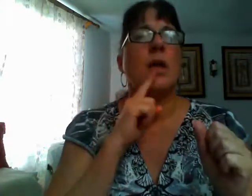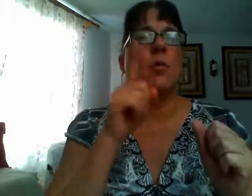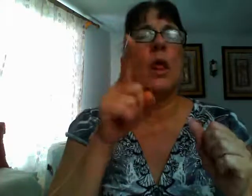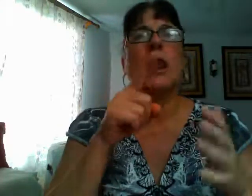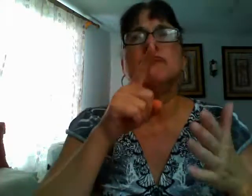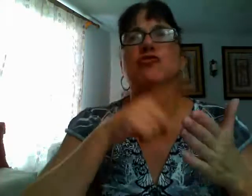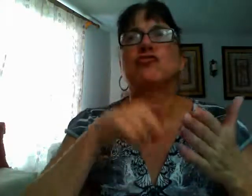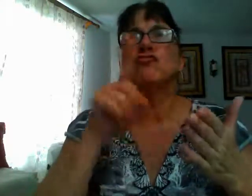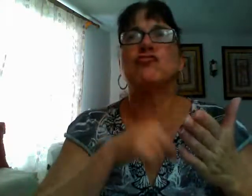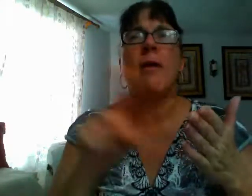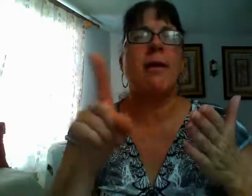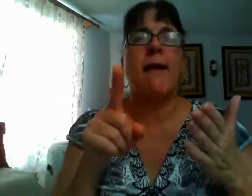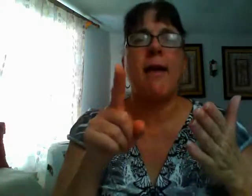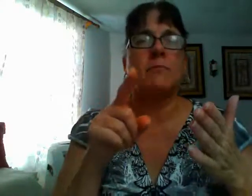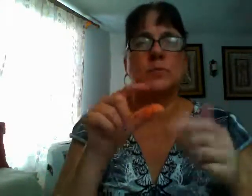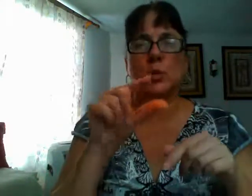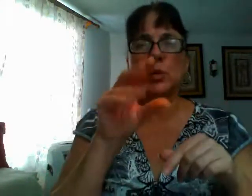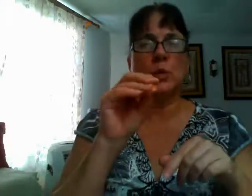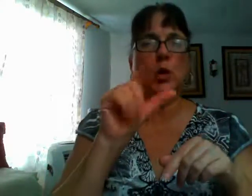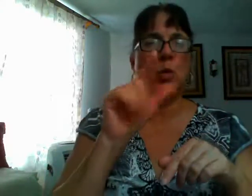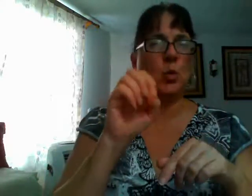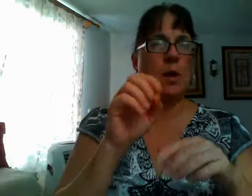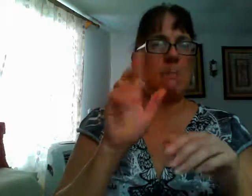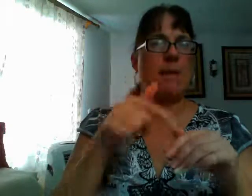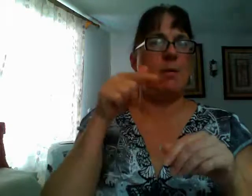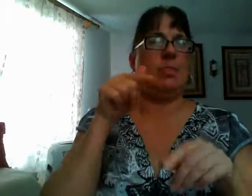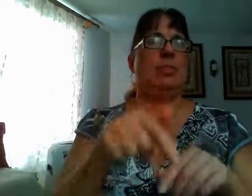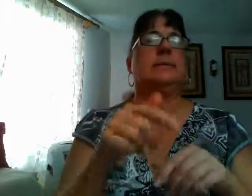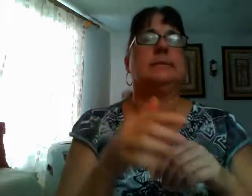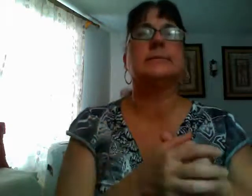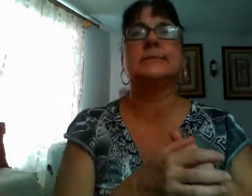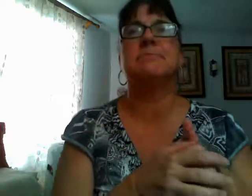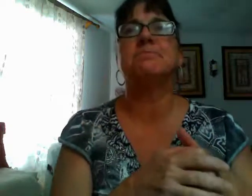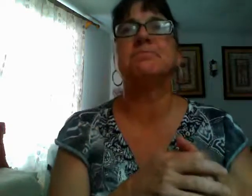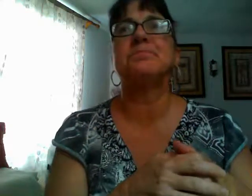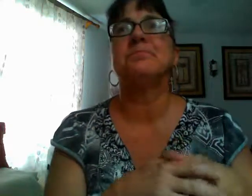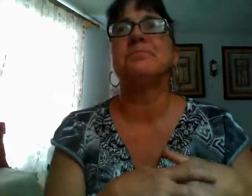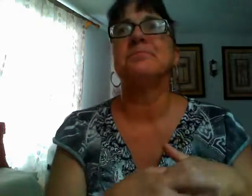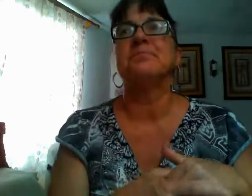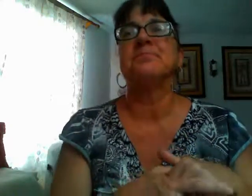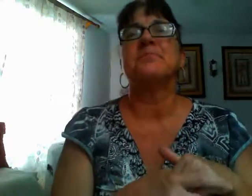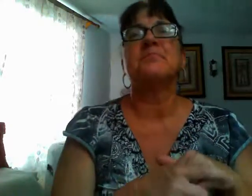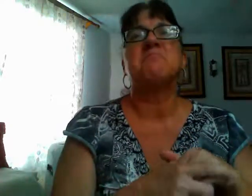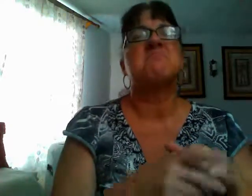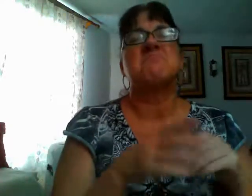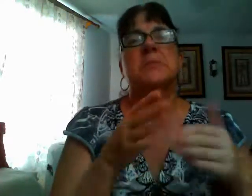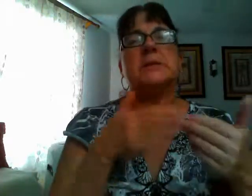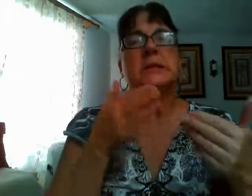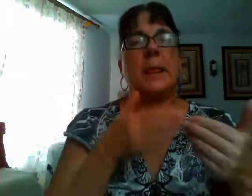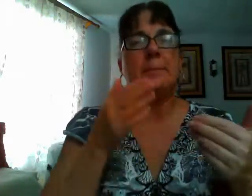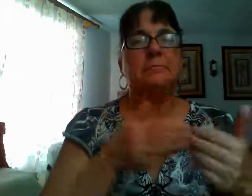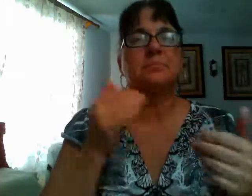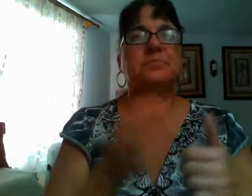You can google and find this information easily.